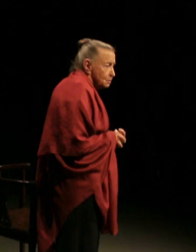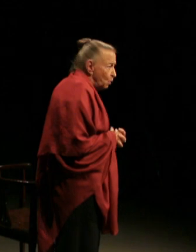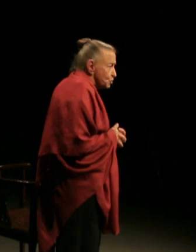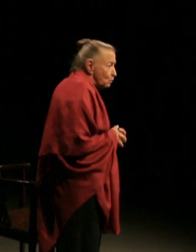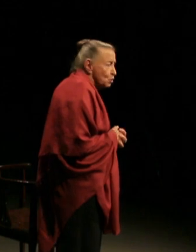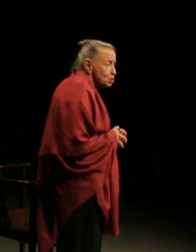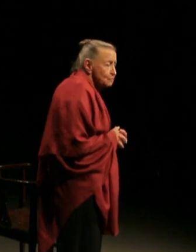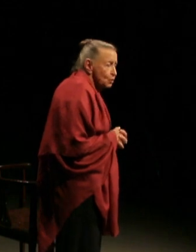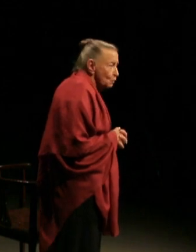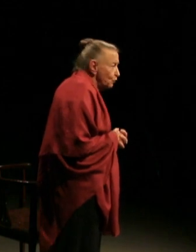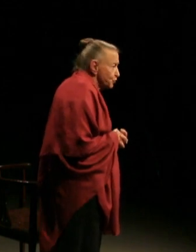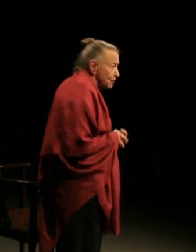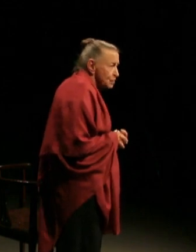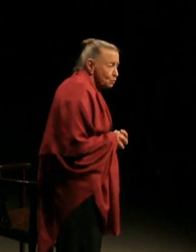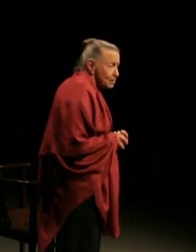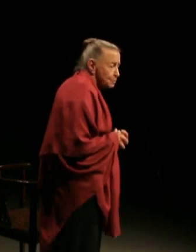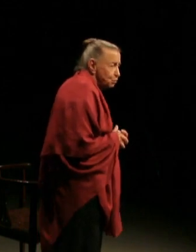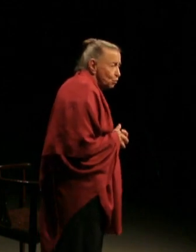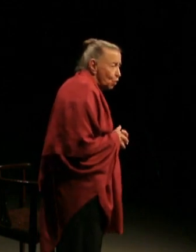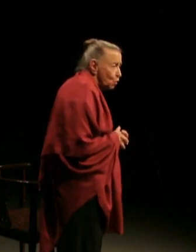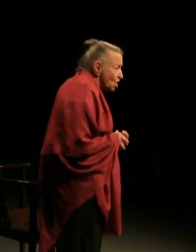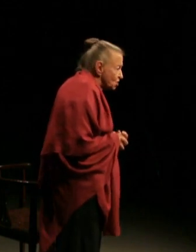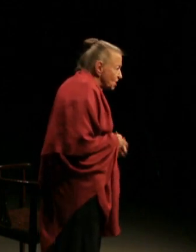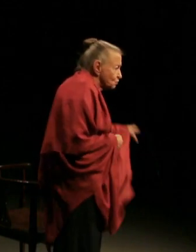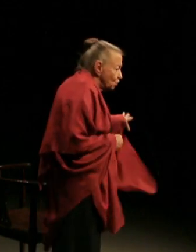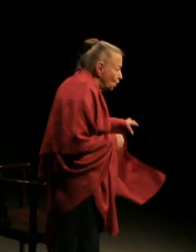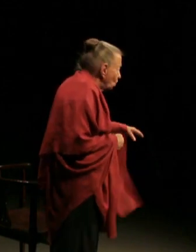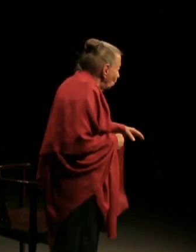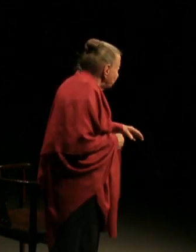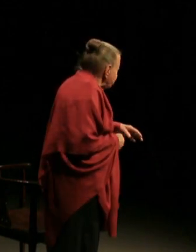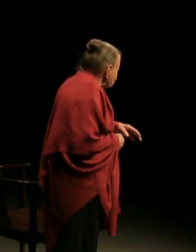He looked askance, spat, kicked aside a chair,